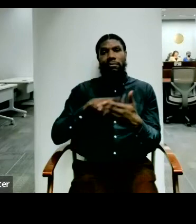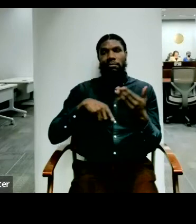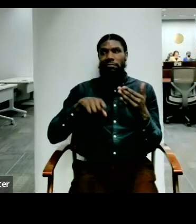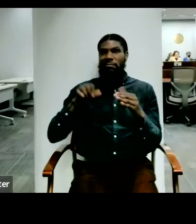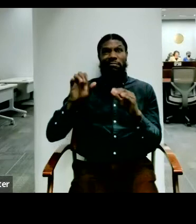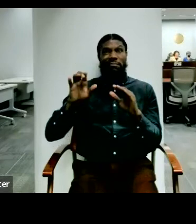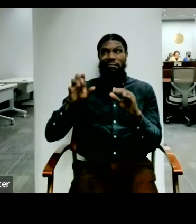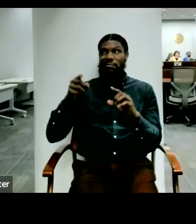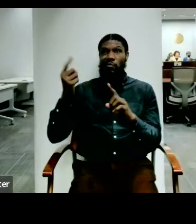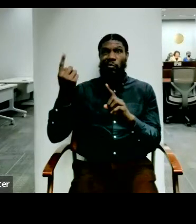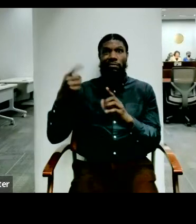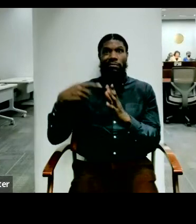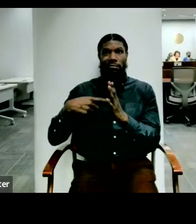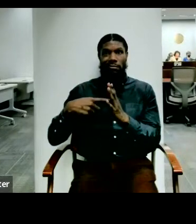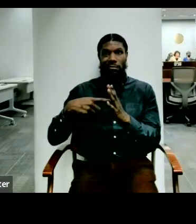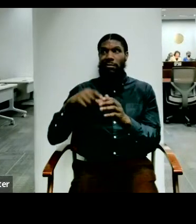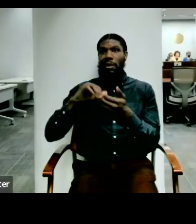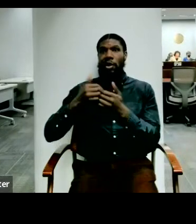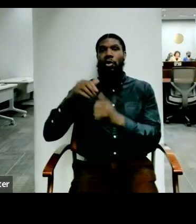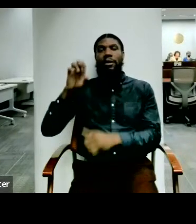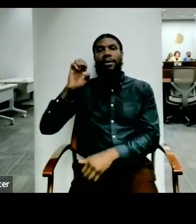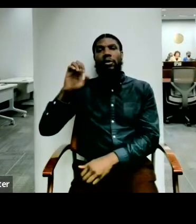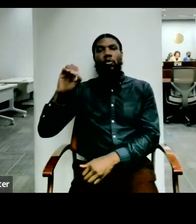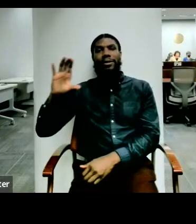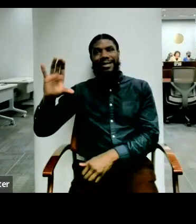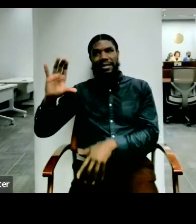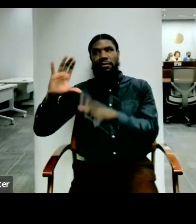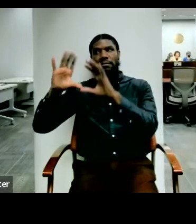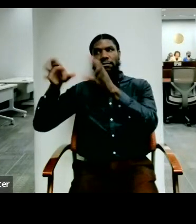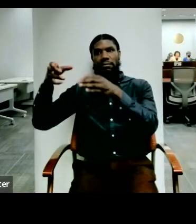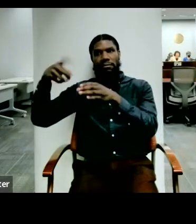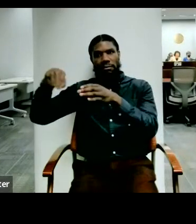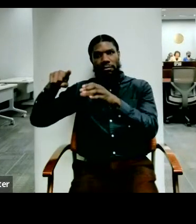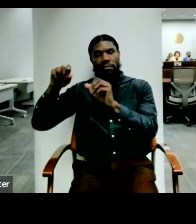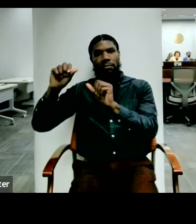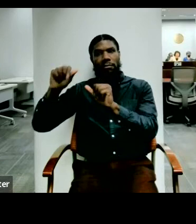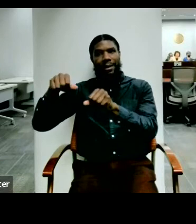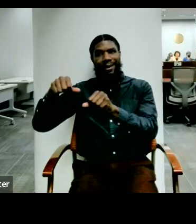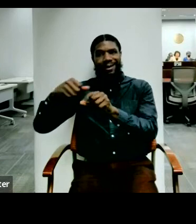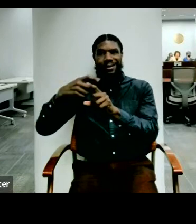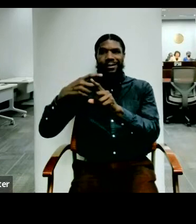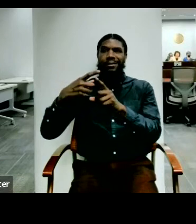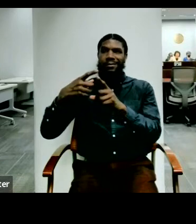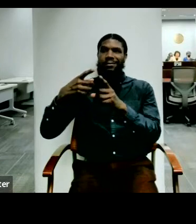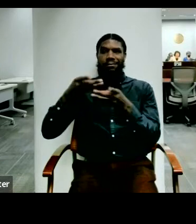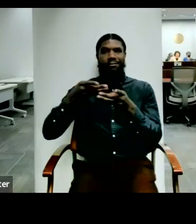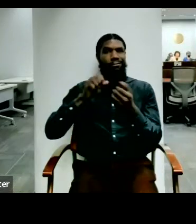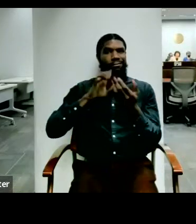a way in which the EEOC can um kind of tackle other forms of discrimination as well because